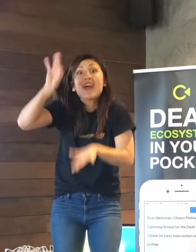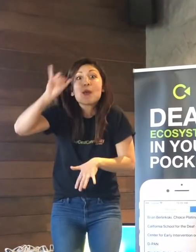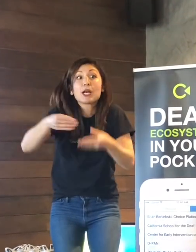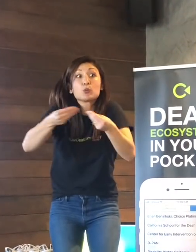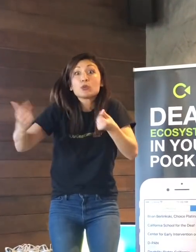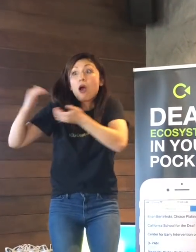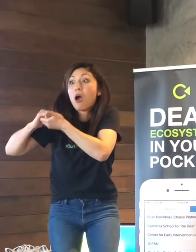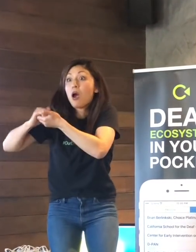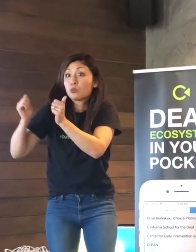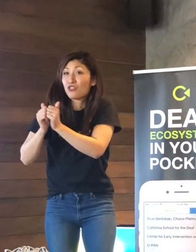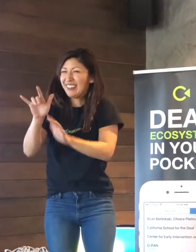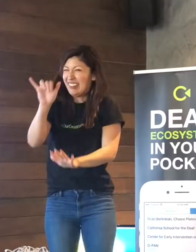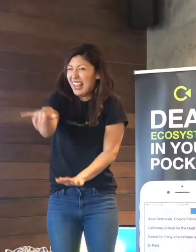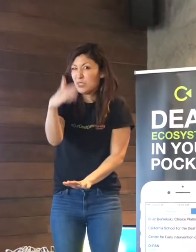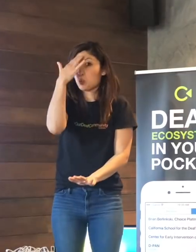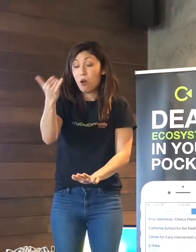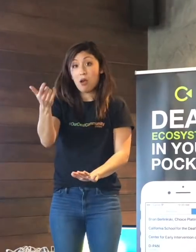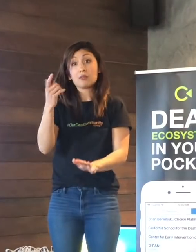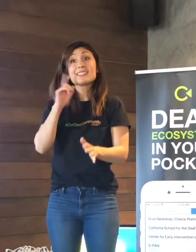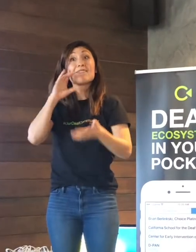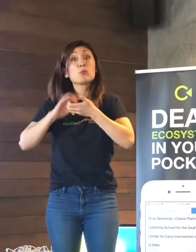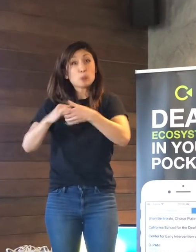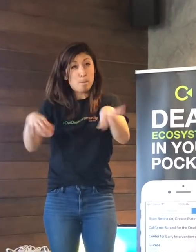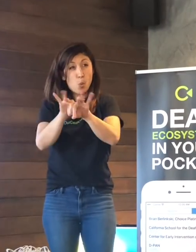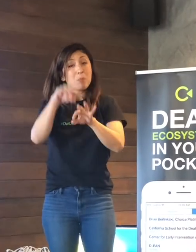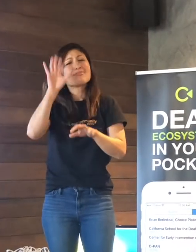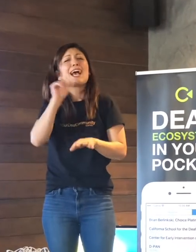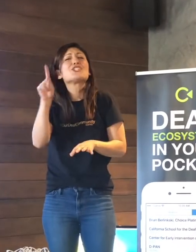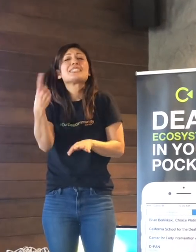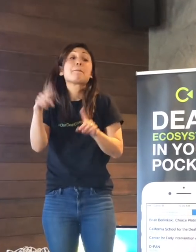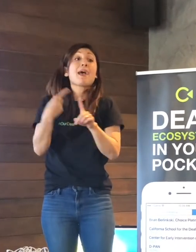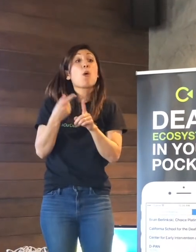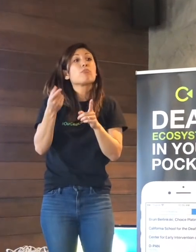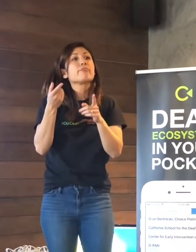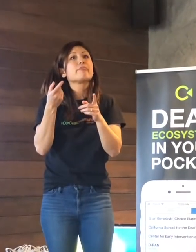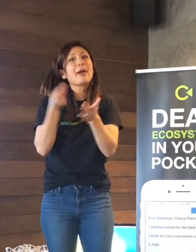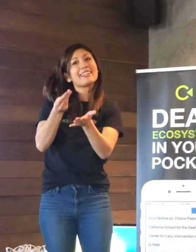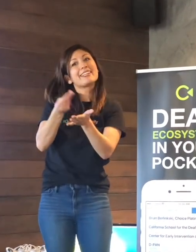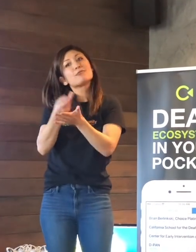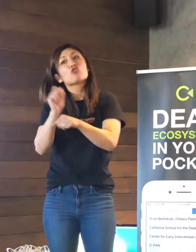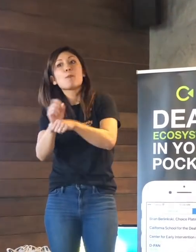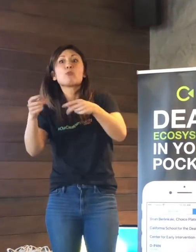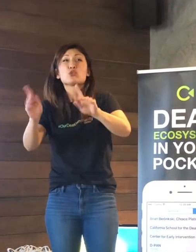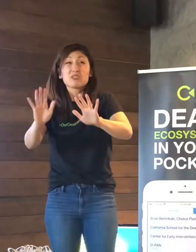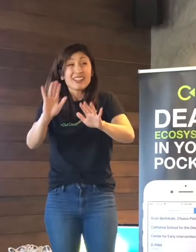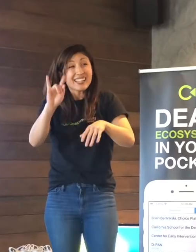We found that solution through this collaboration. That's why the Deaf ecosystem is so important, because it's not just about money or job opportunities.